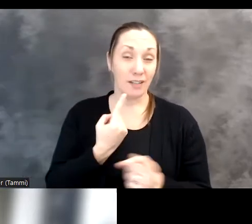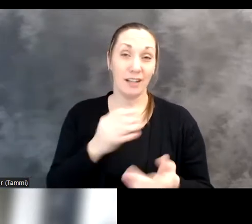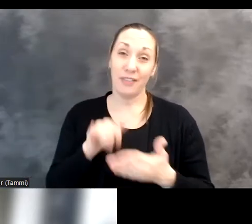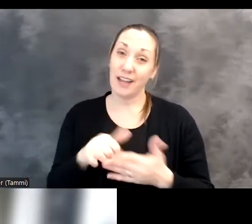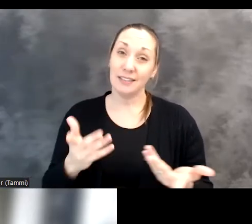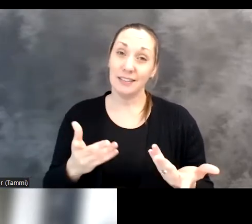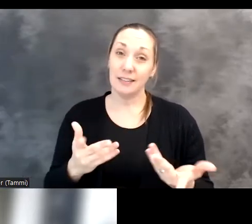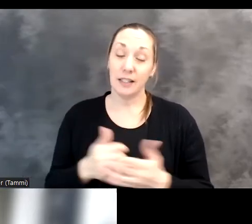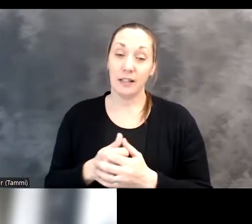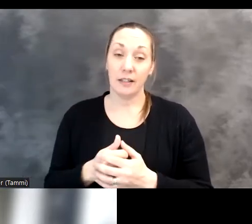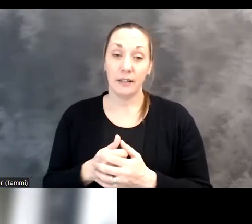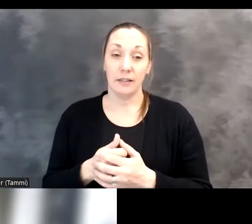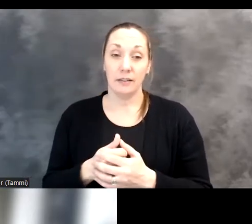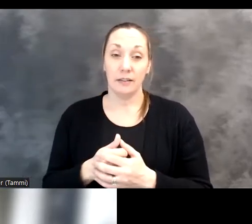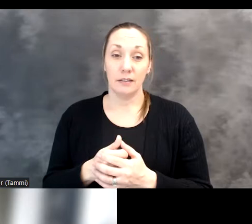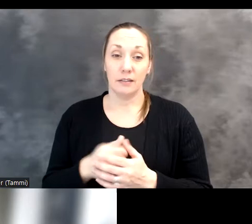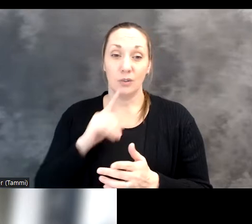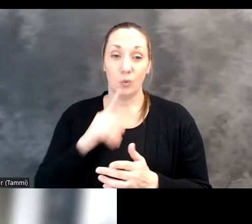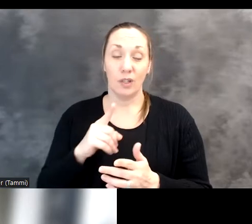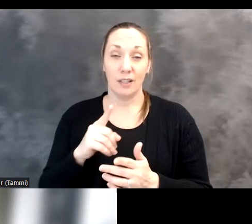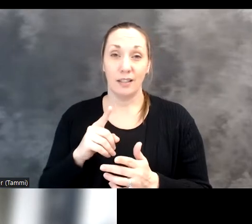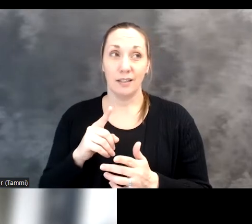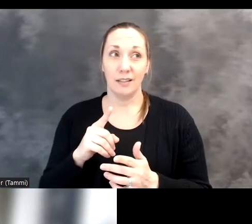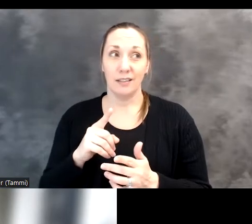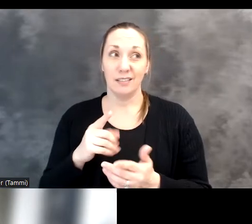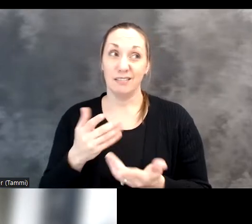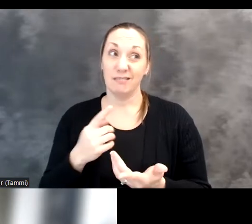having something like that taken away